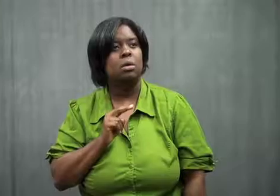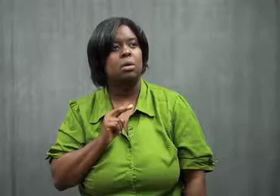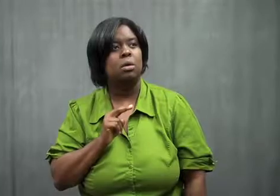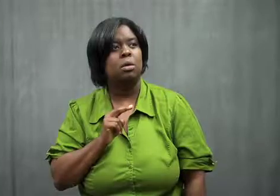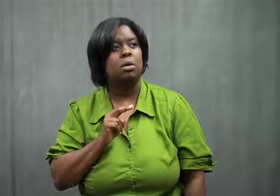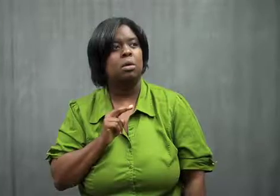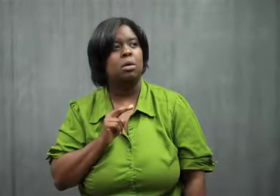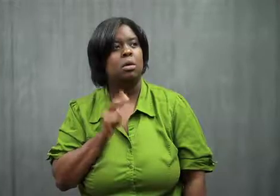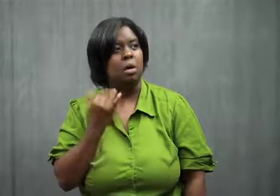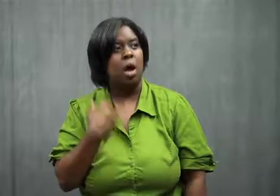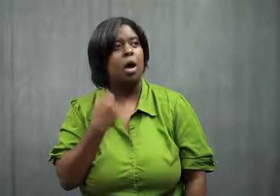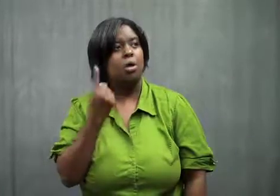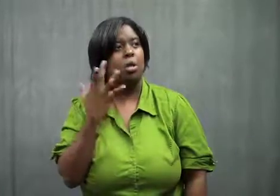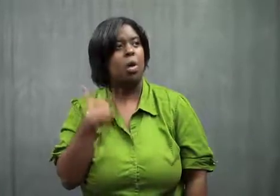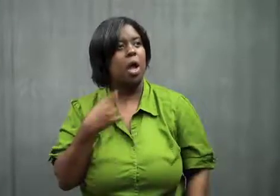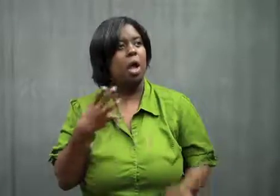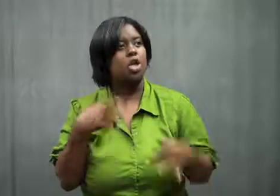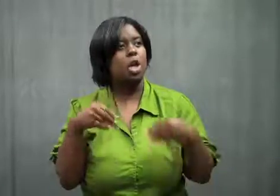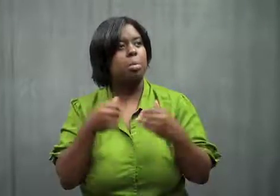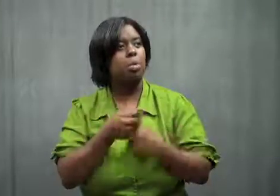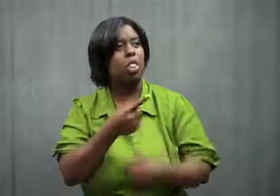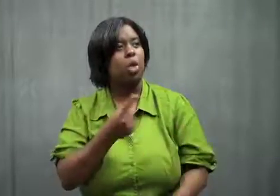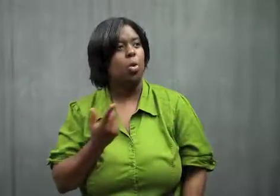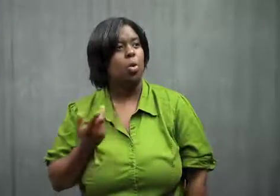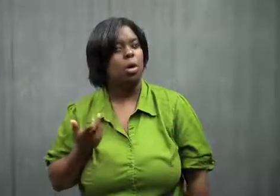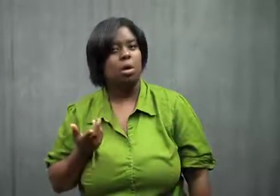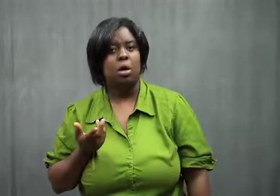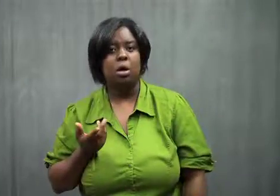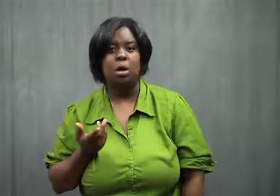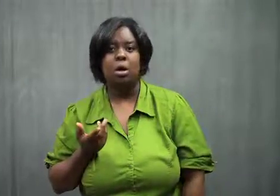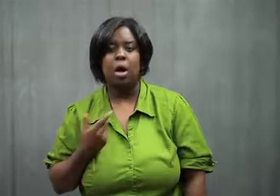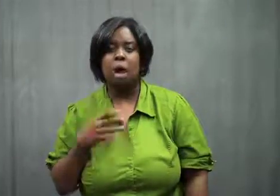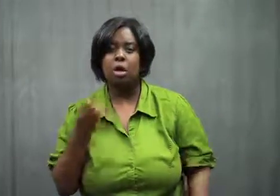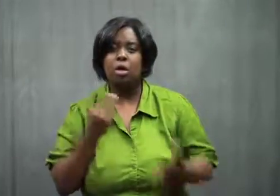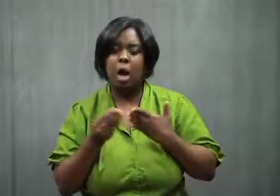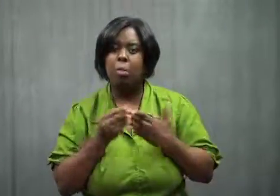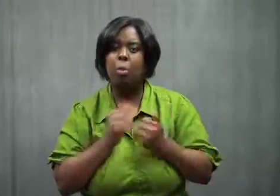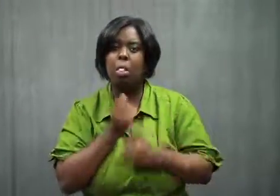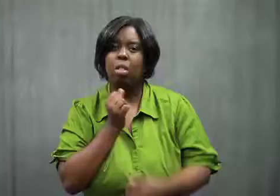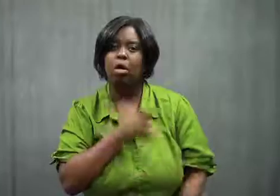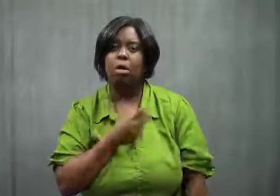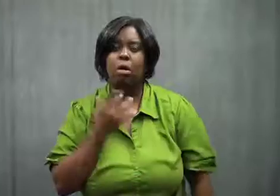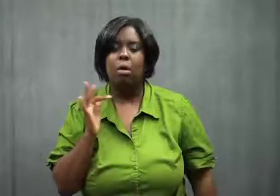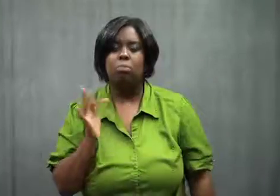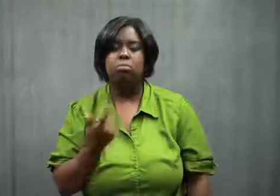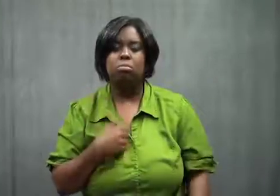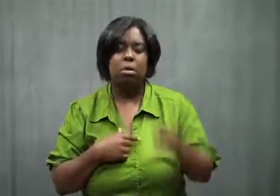I watched her, and now I understood why I hated shopping with her.